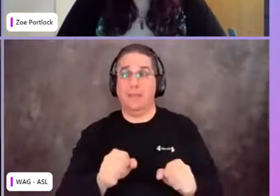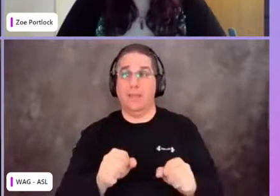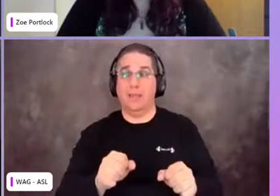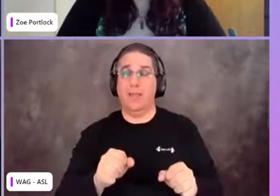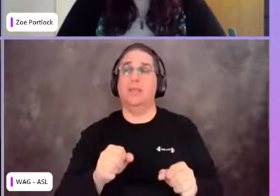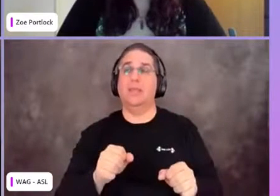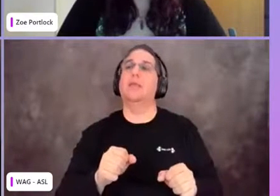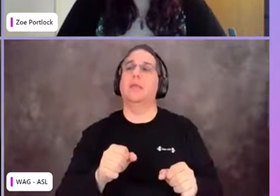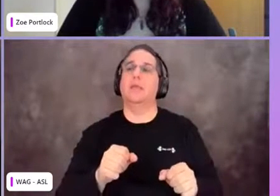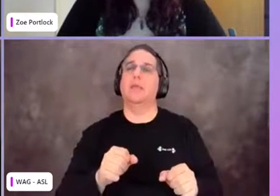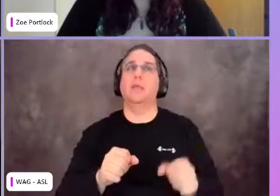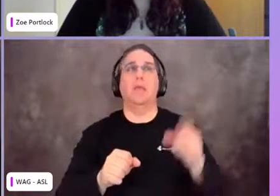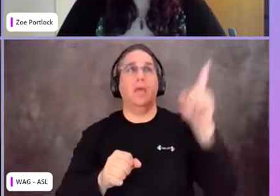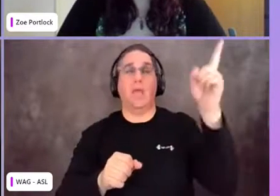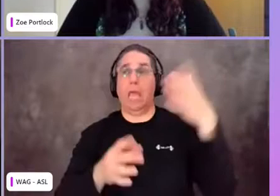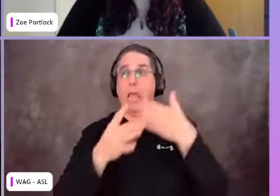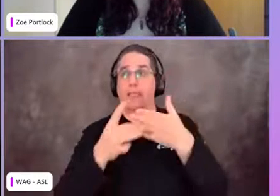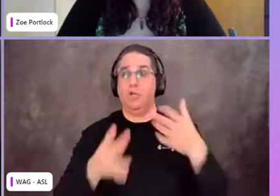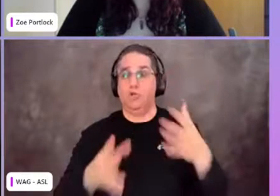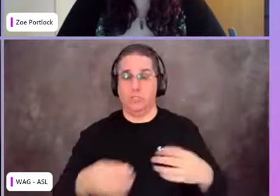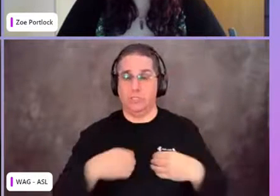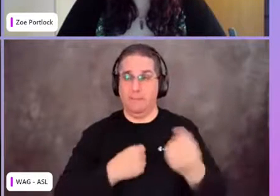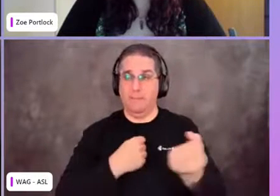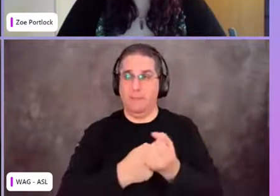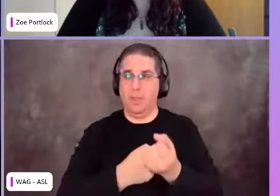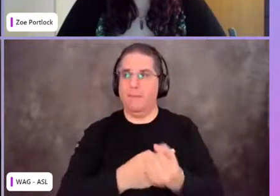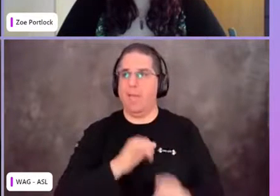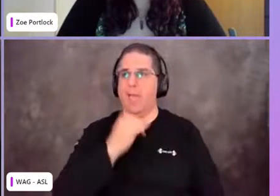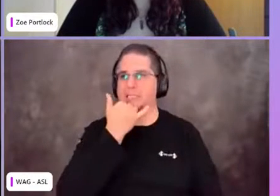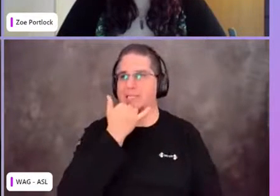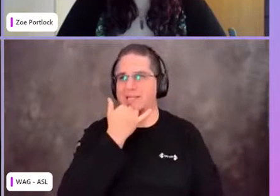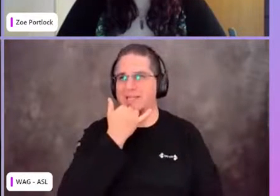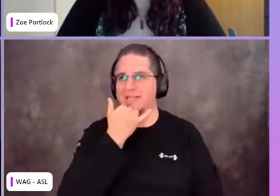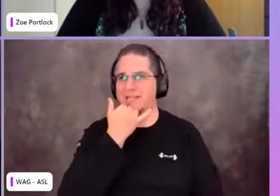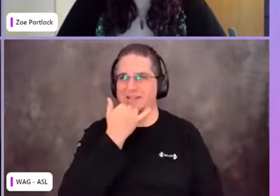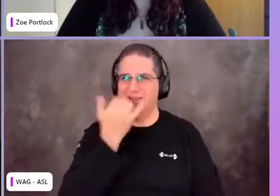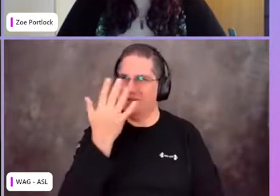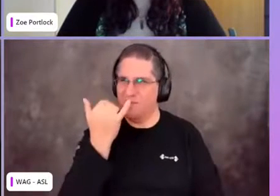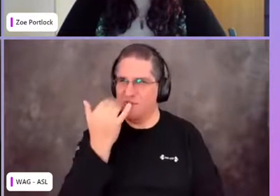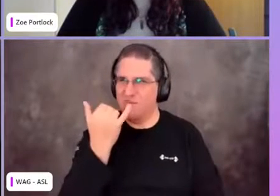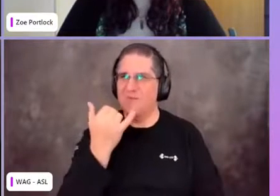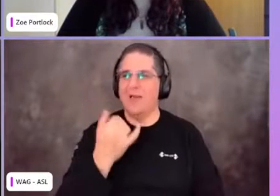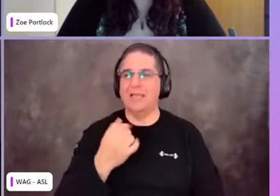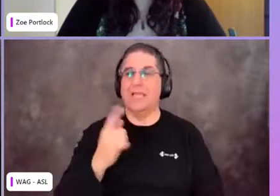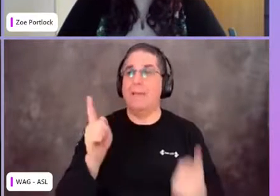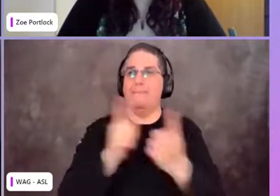side that I approached it from-- not something I necessarily did come up but notice accessibility got